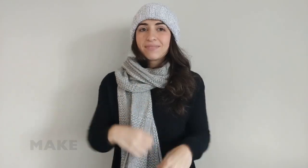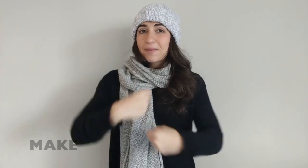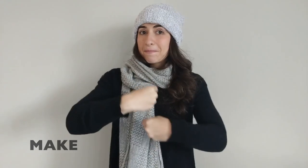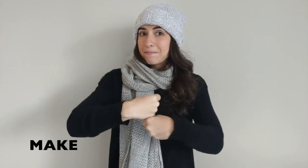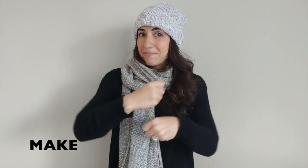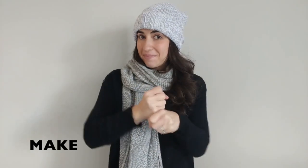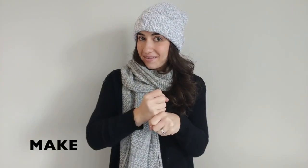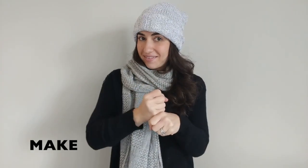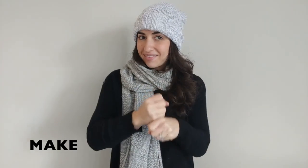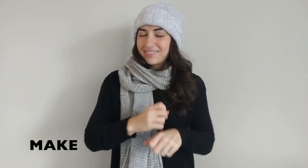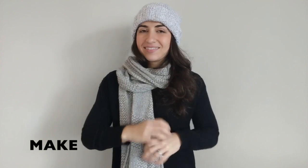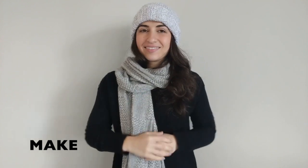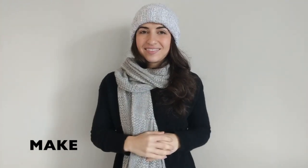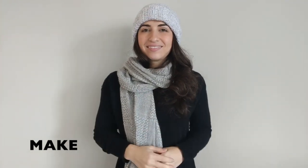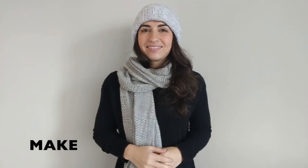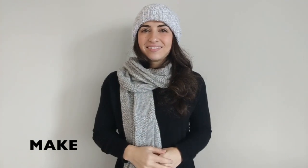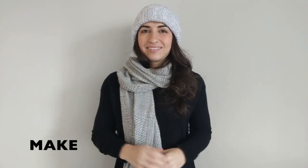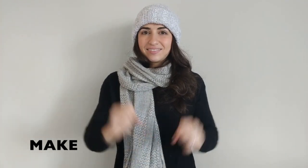MAKE